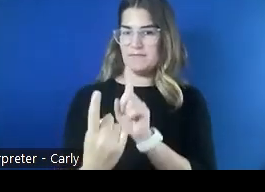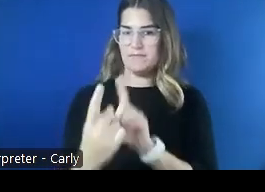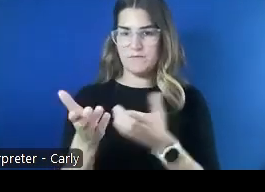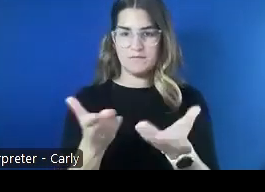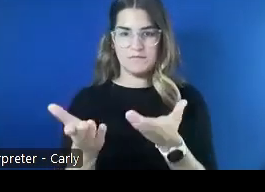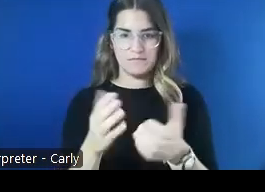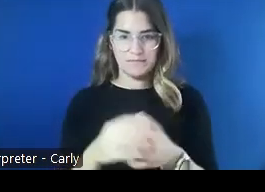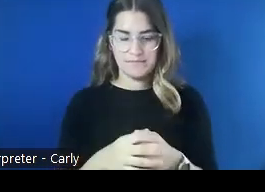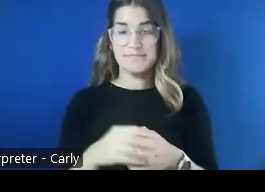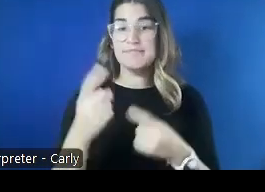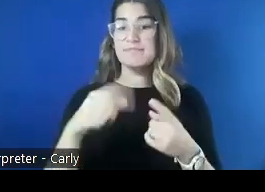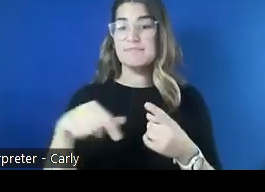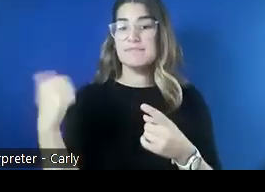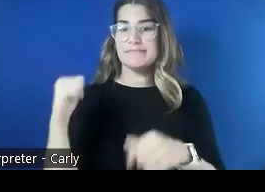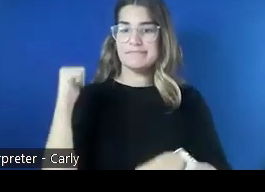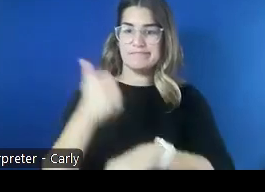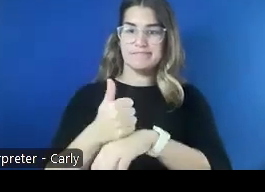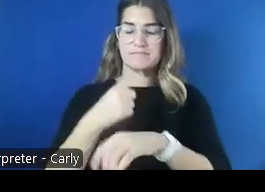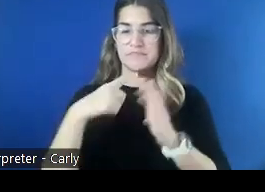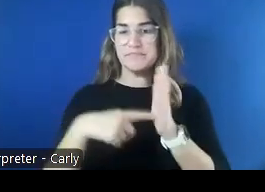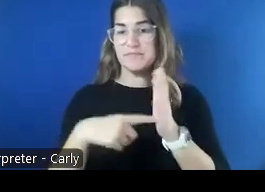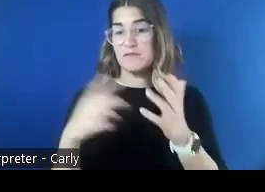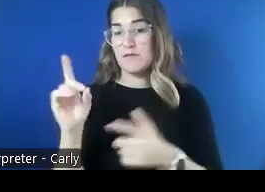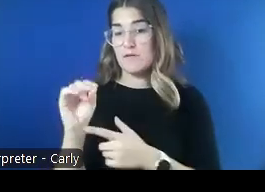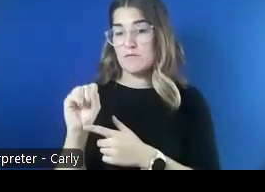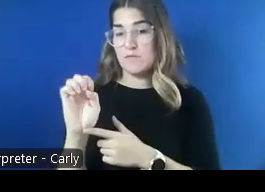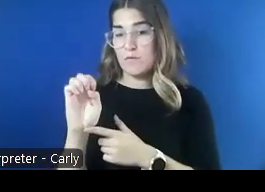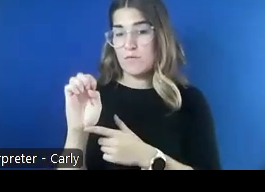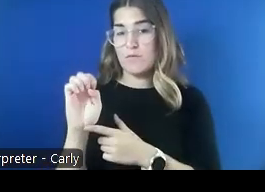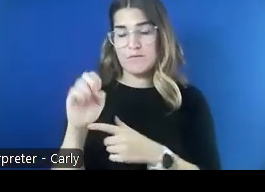other implementation factors such as what dose of consultation is needed to produce